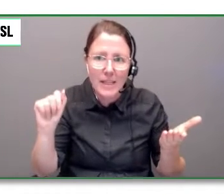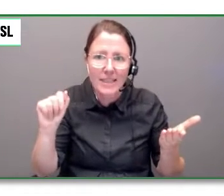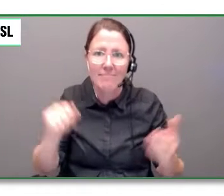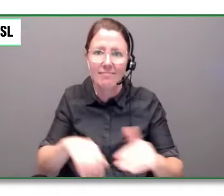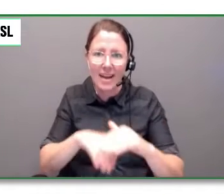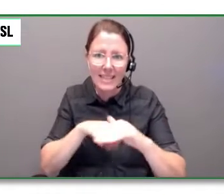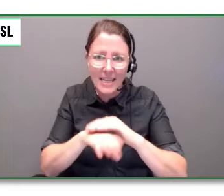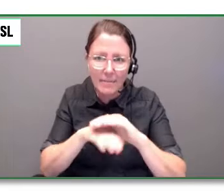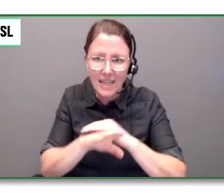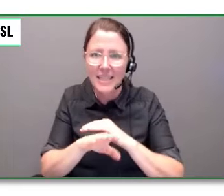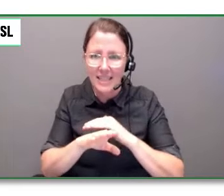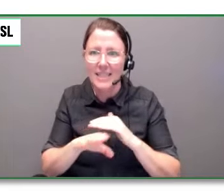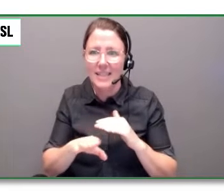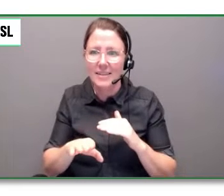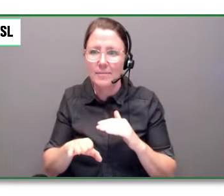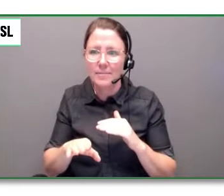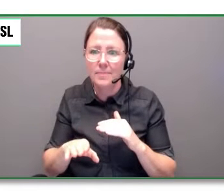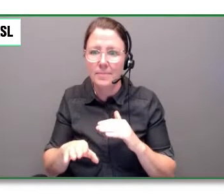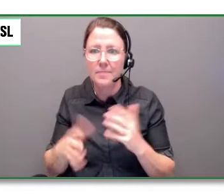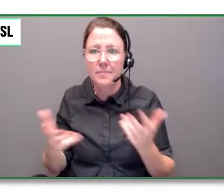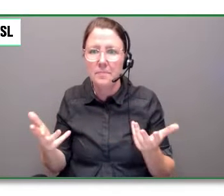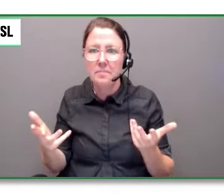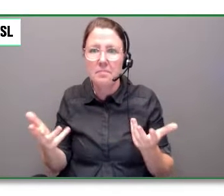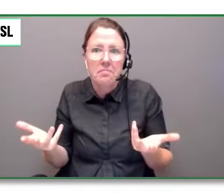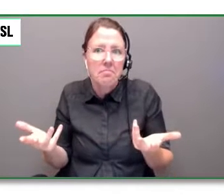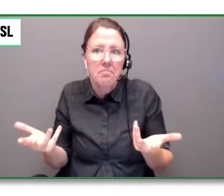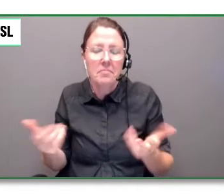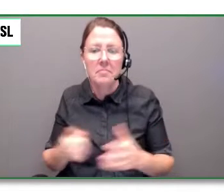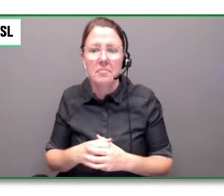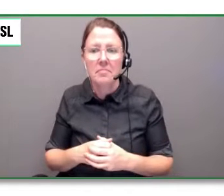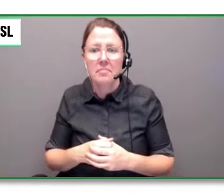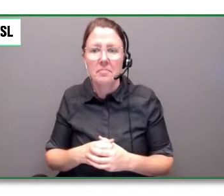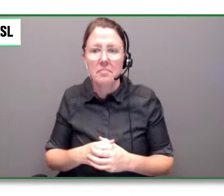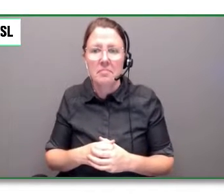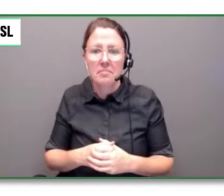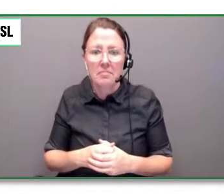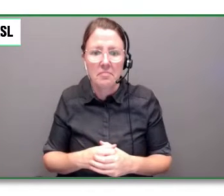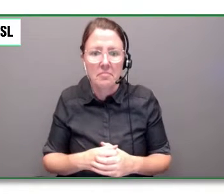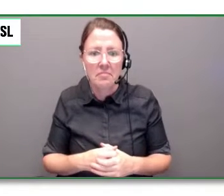accessibility to people who um are able-bodied but prefer to drive.